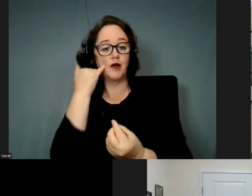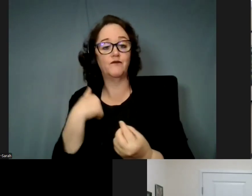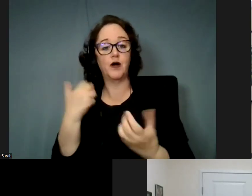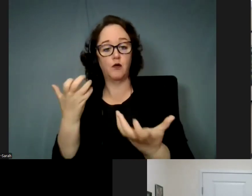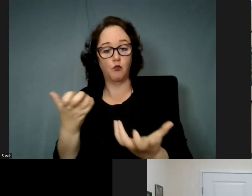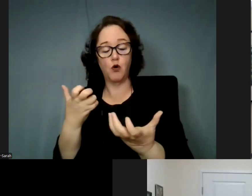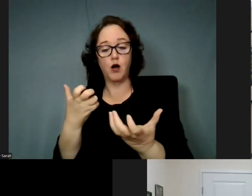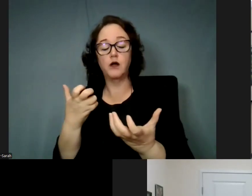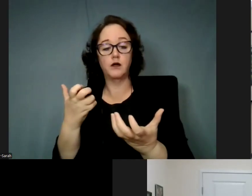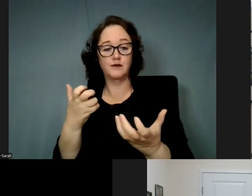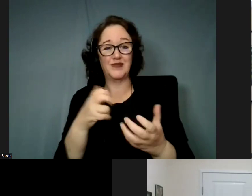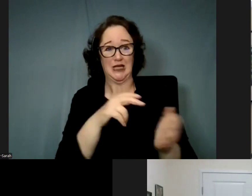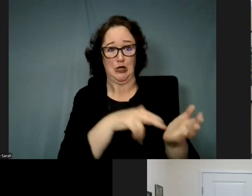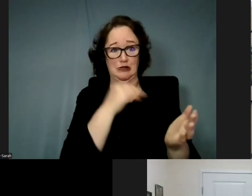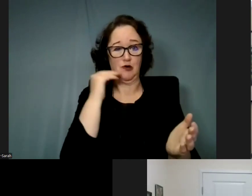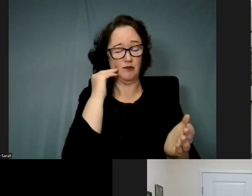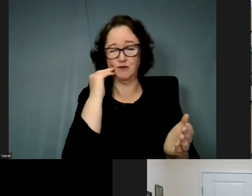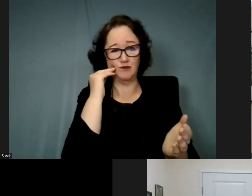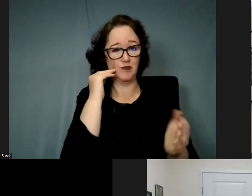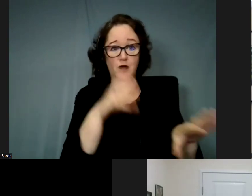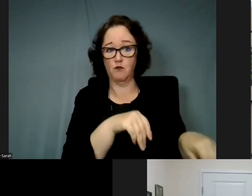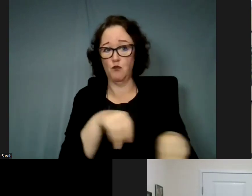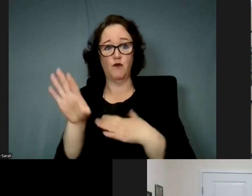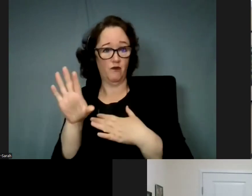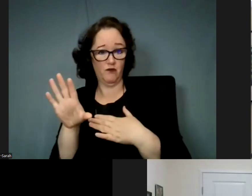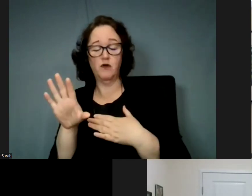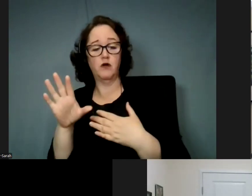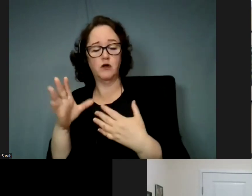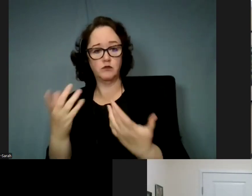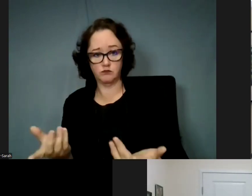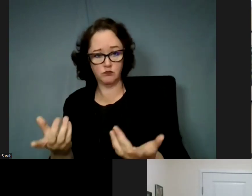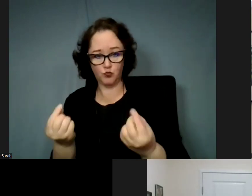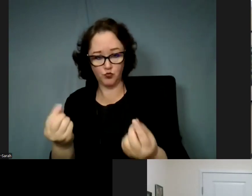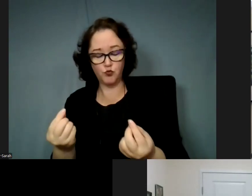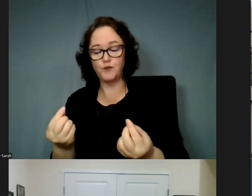out of the nursing home? And they told me, they let me know